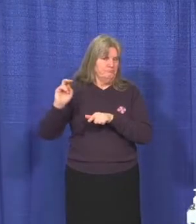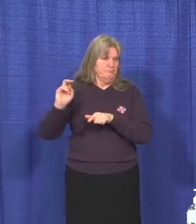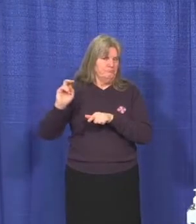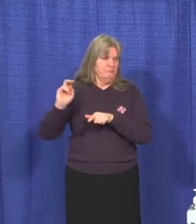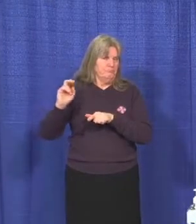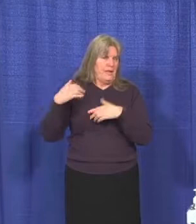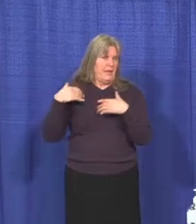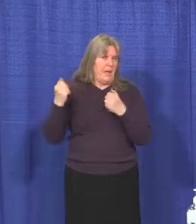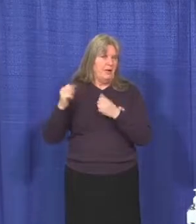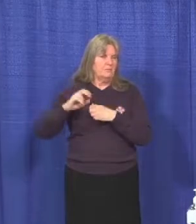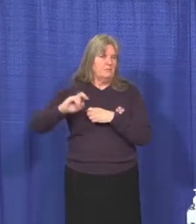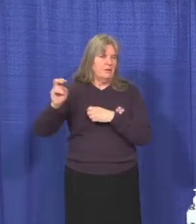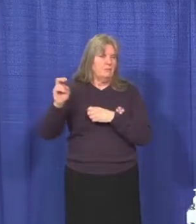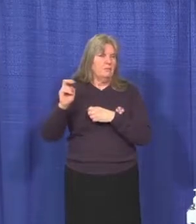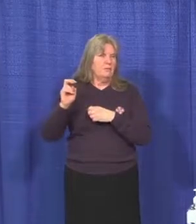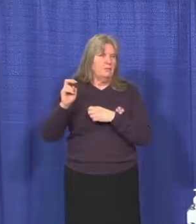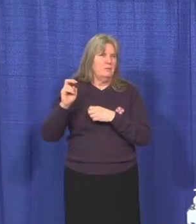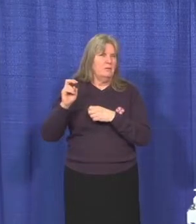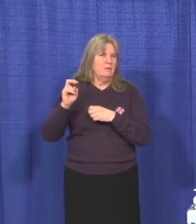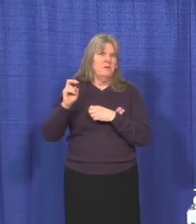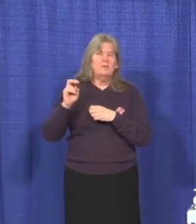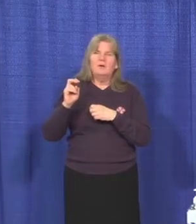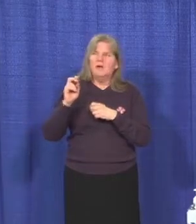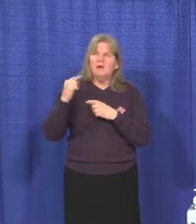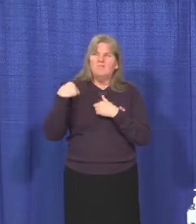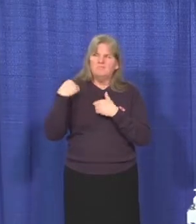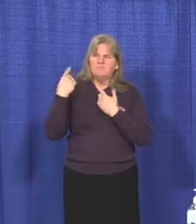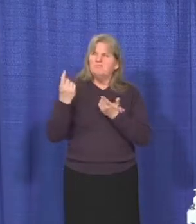A lot of that has been occurring